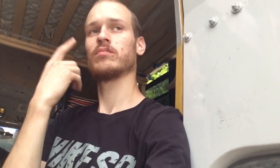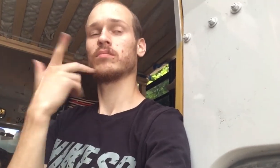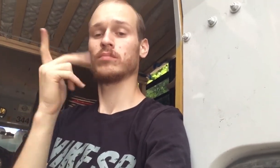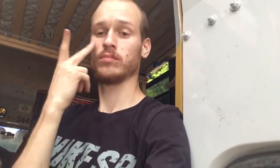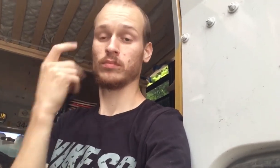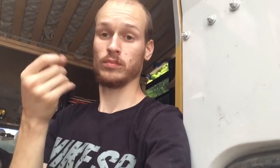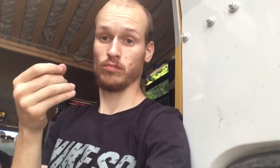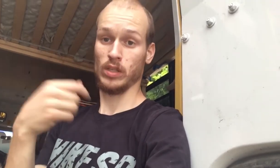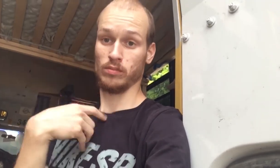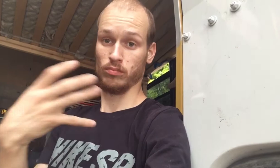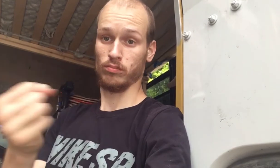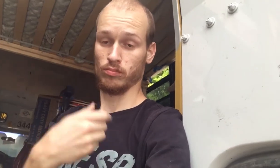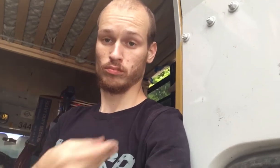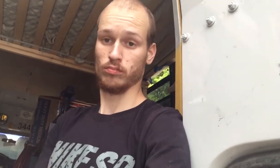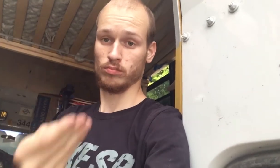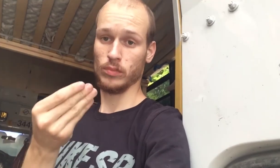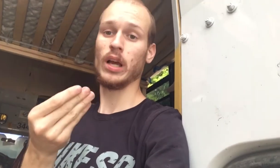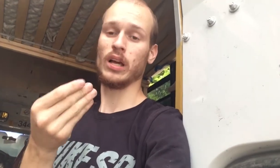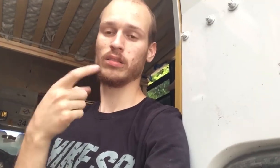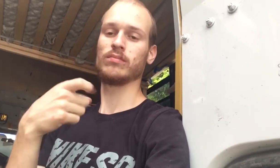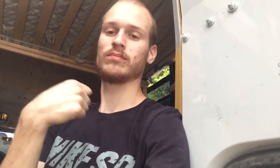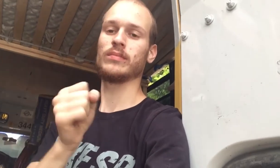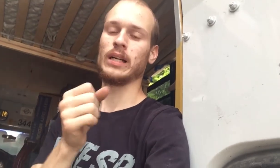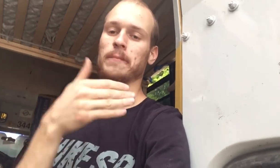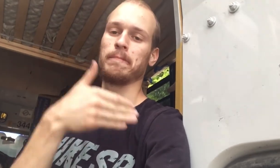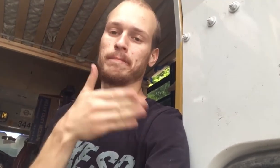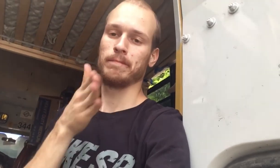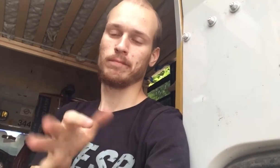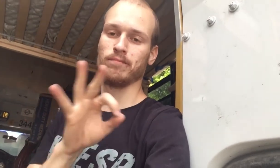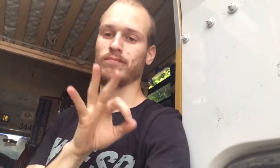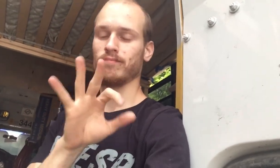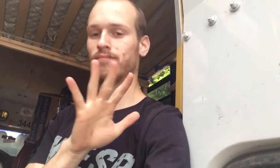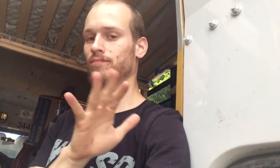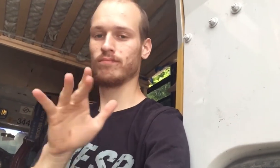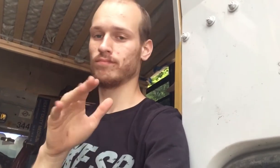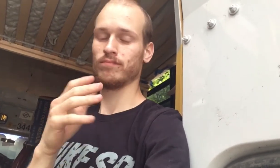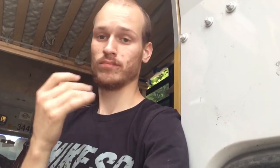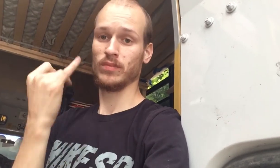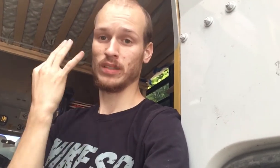I think just lets see if my money budget is good then go buy something.